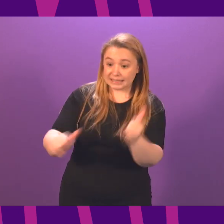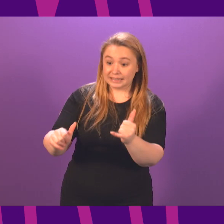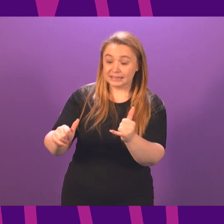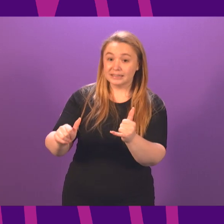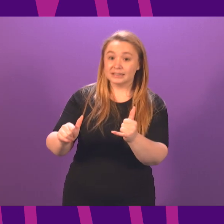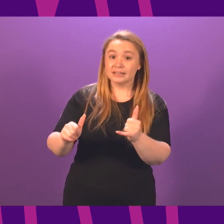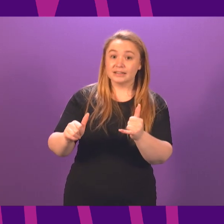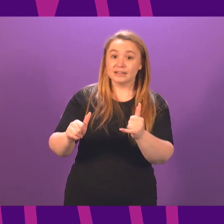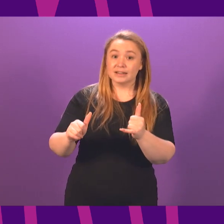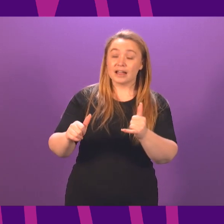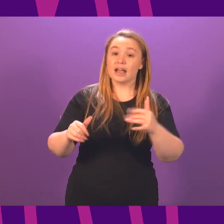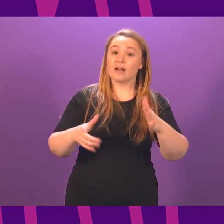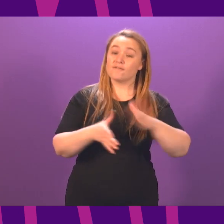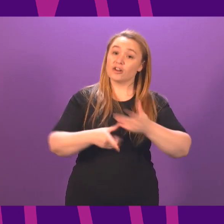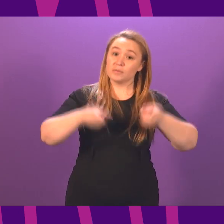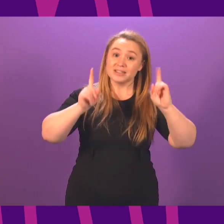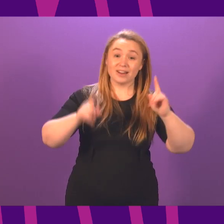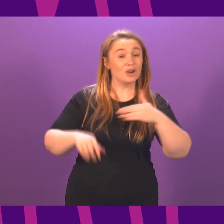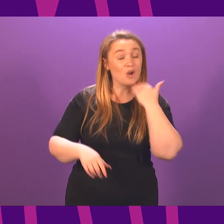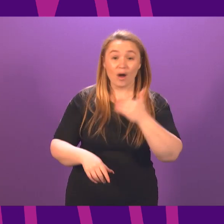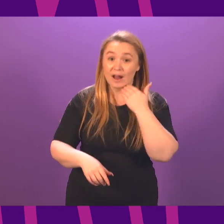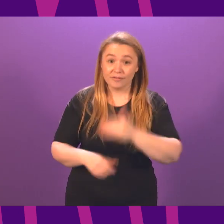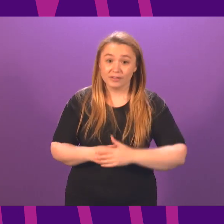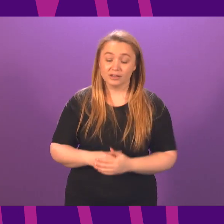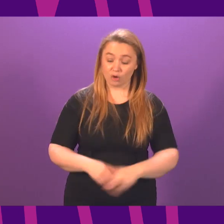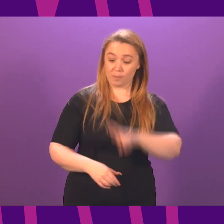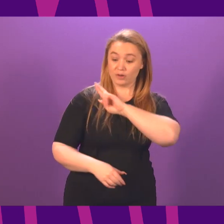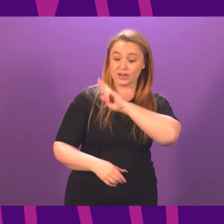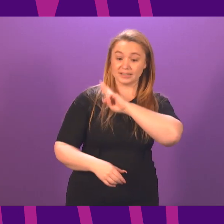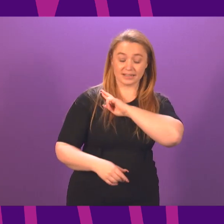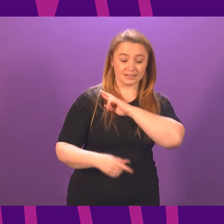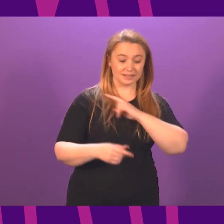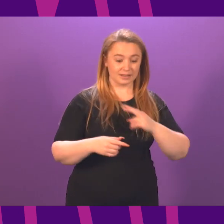of examples of where she initially opposed it, and then supported it only a week later. However,